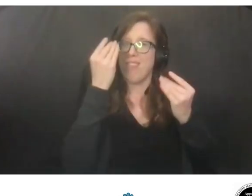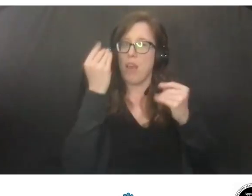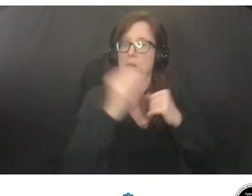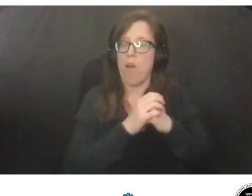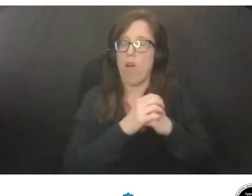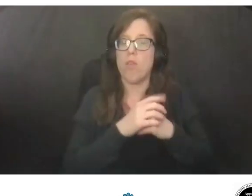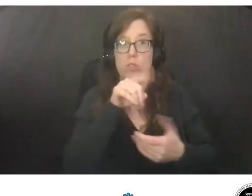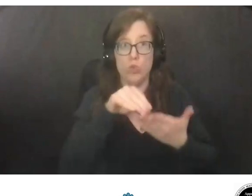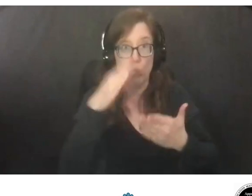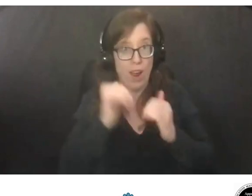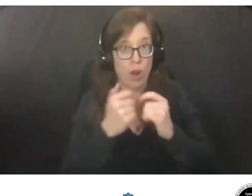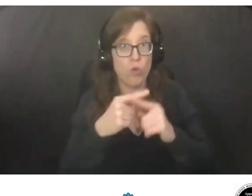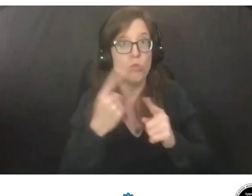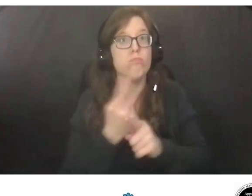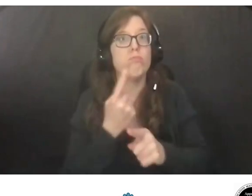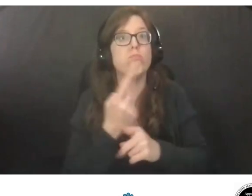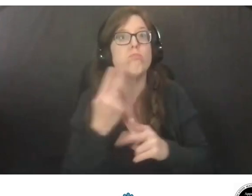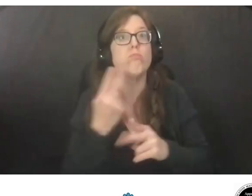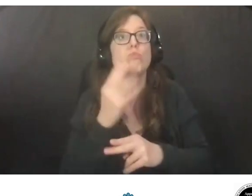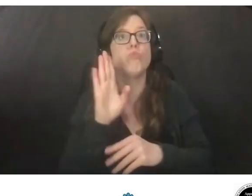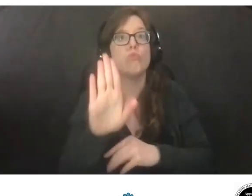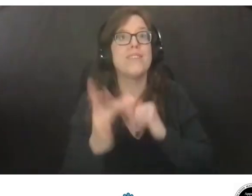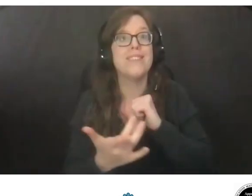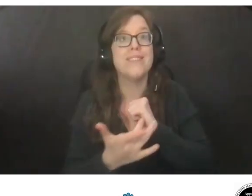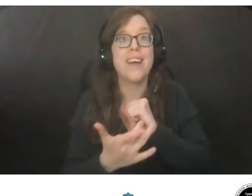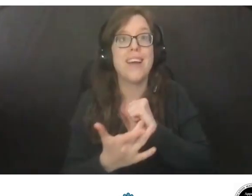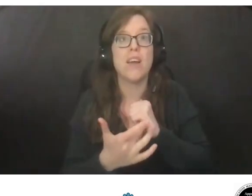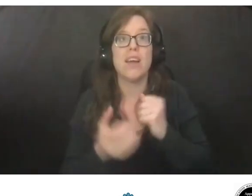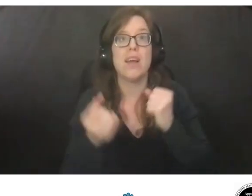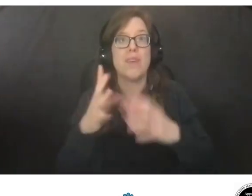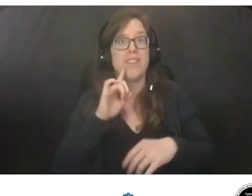Does the student know how to properly use their technology? So many of our deafblind